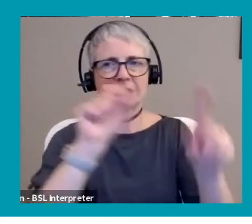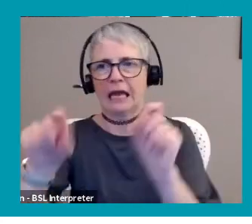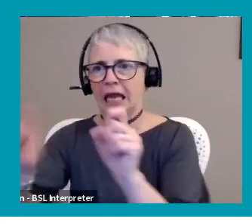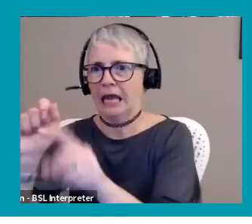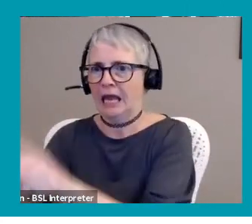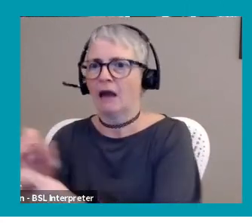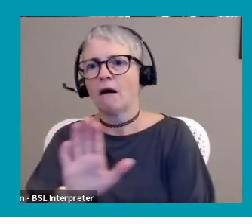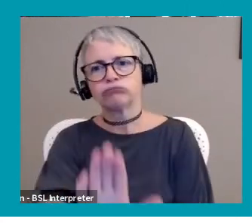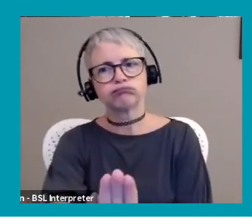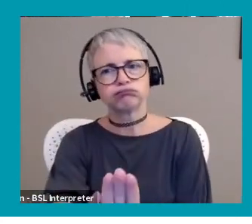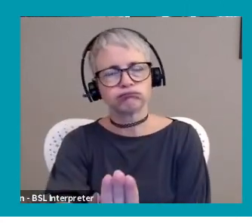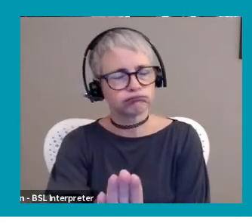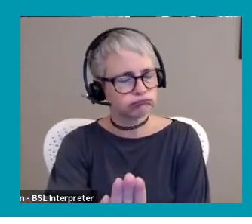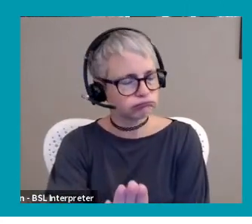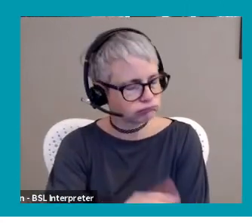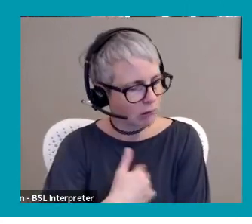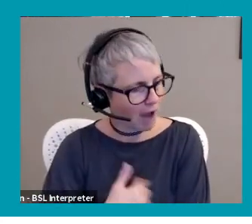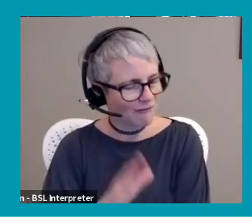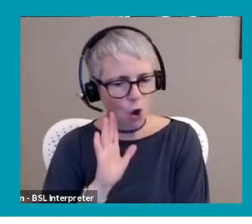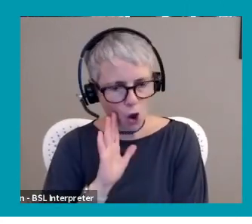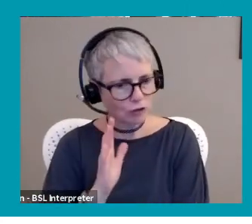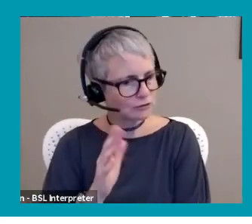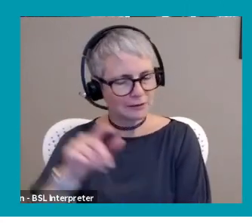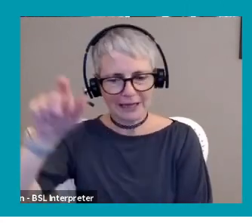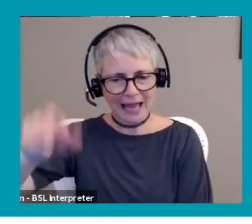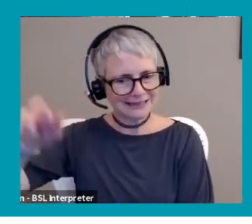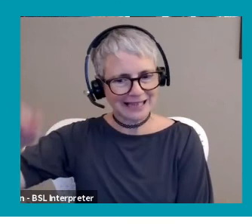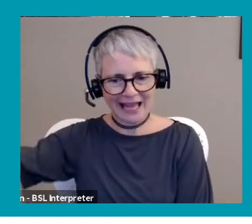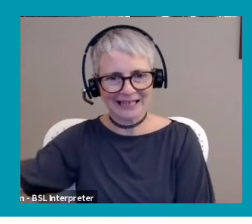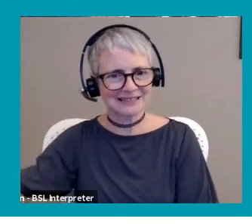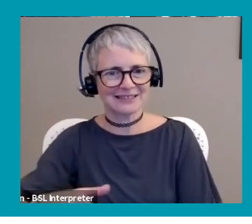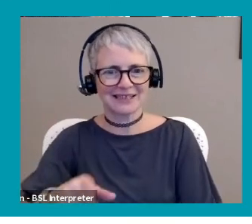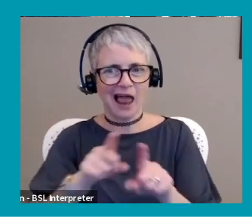so many scary stories of candidates that have done a scatter gun and they are burnt out and they are